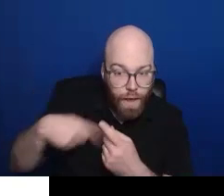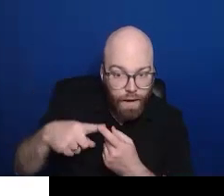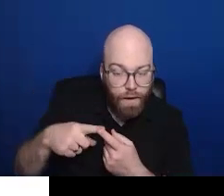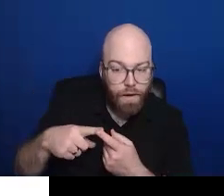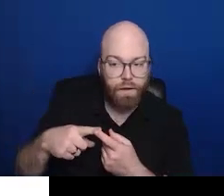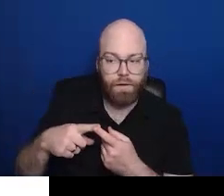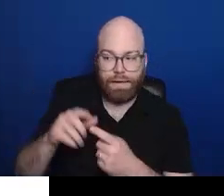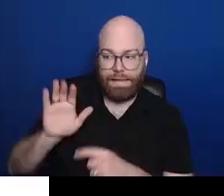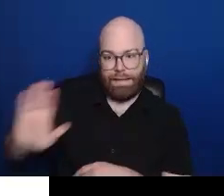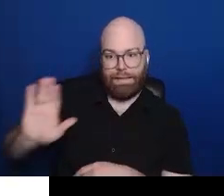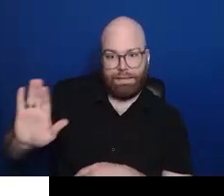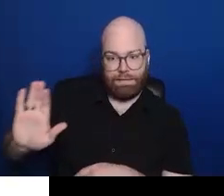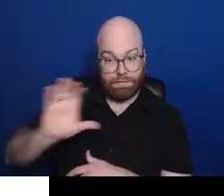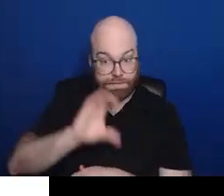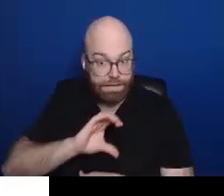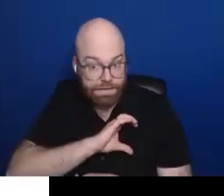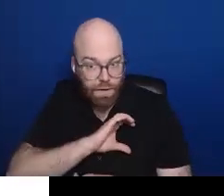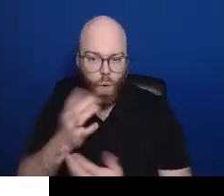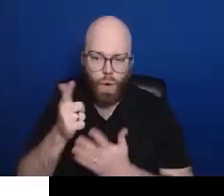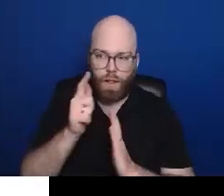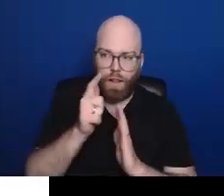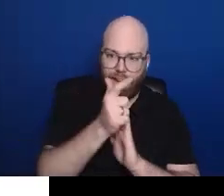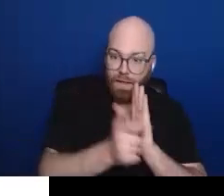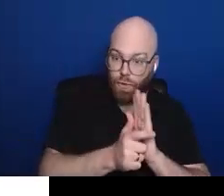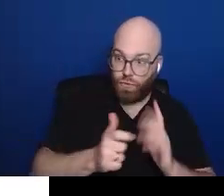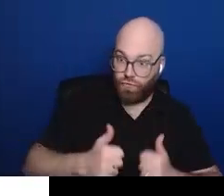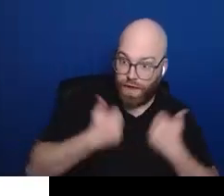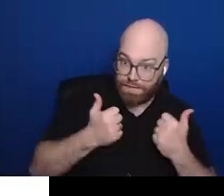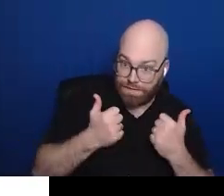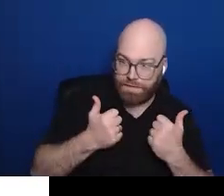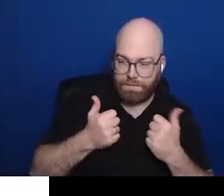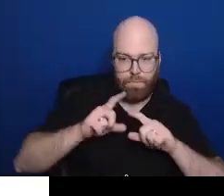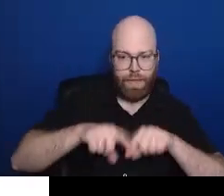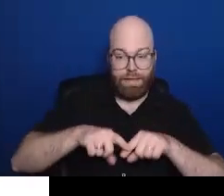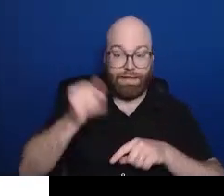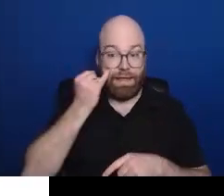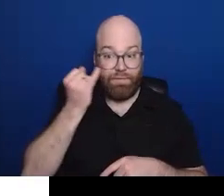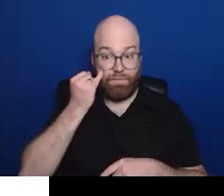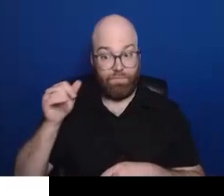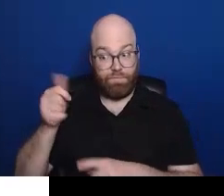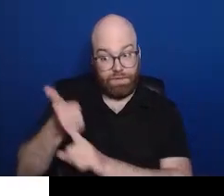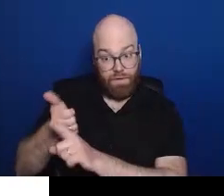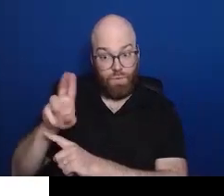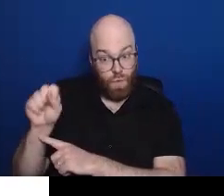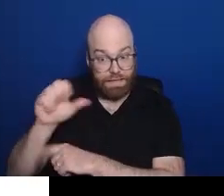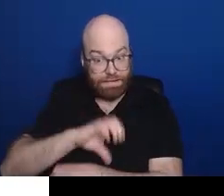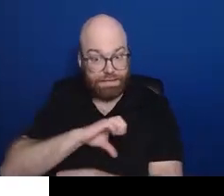citizen, U.S. citizen, immediate relatives sort of go fast if it's, also depending on the relationship.